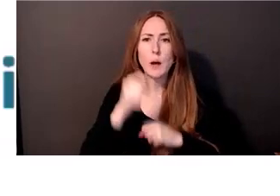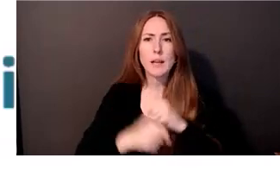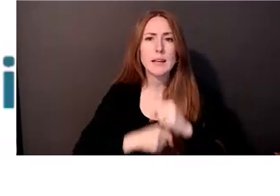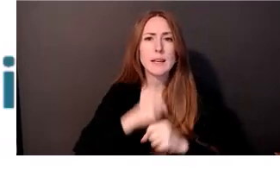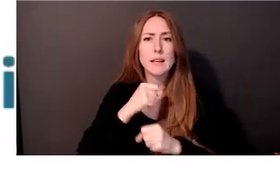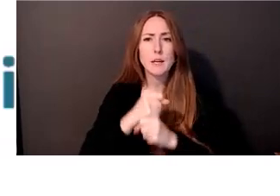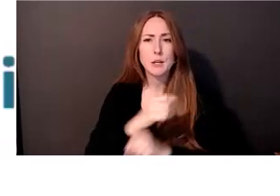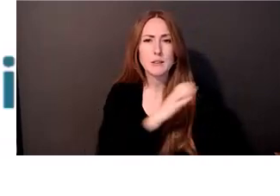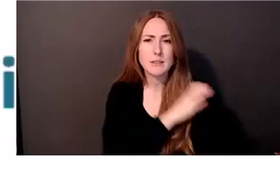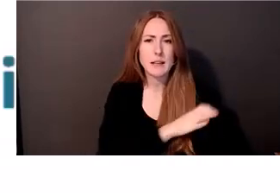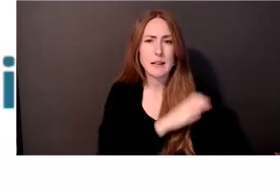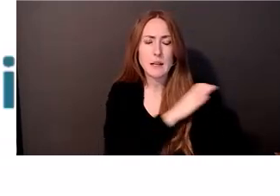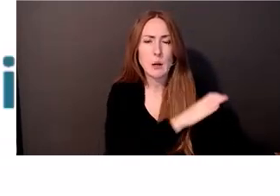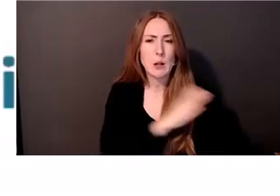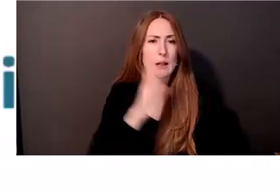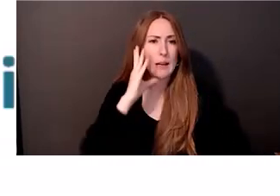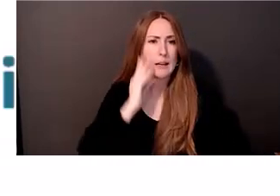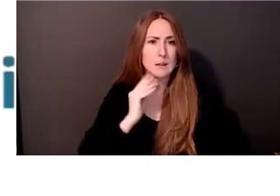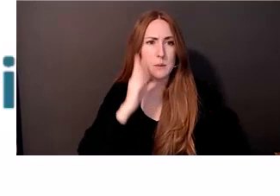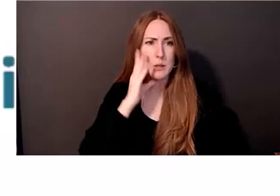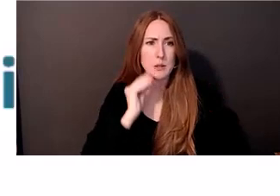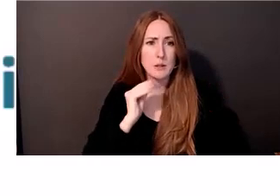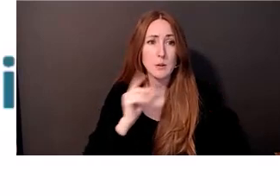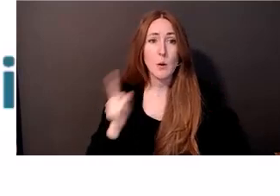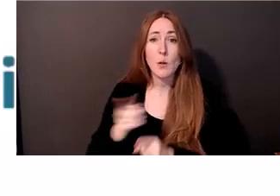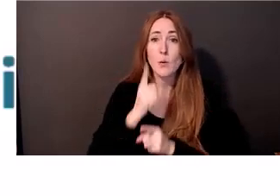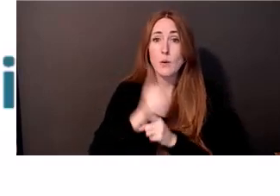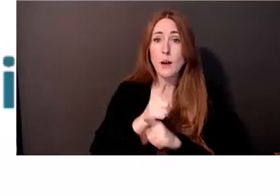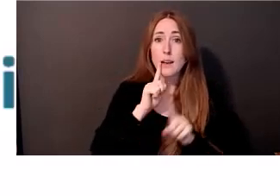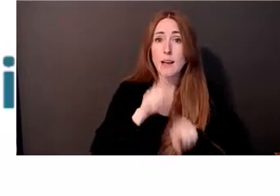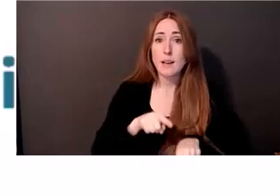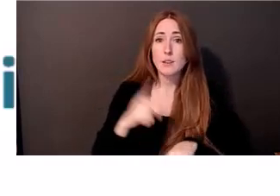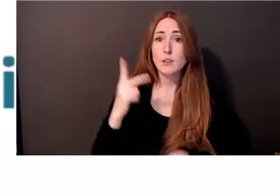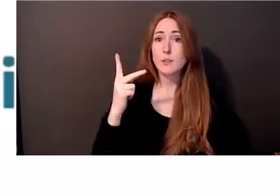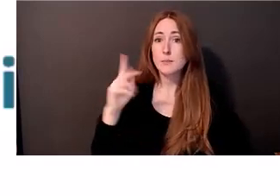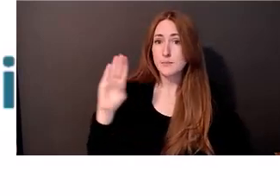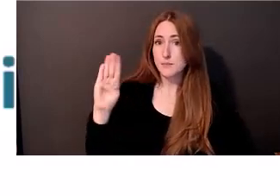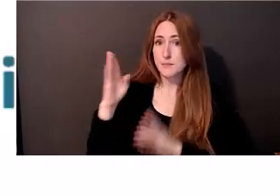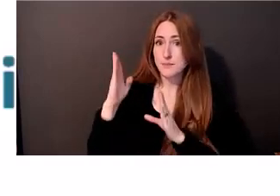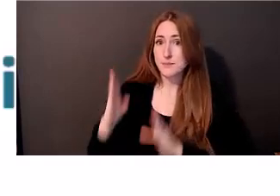So the right answer is knowledge brokers are mainly experienced clinicians,